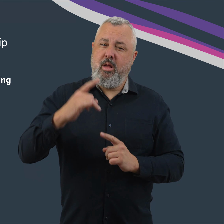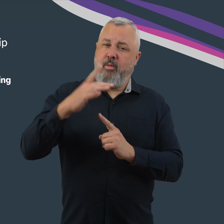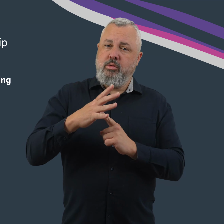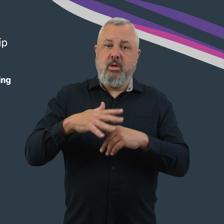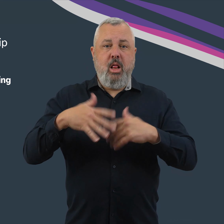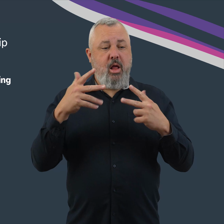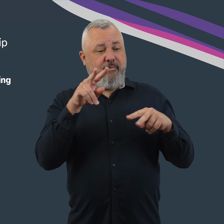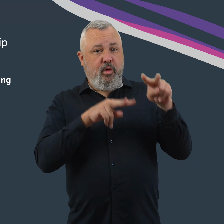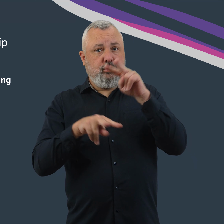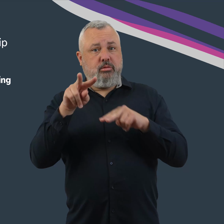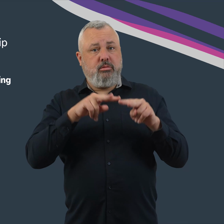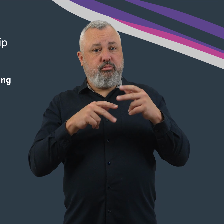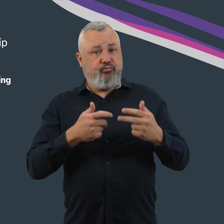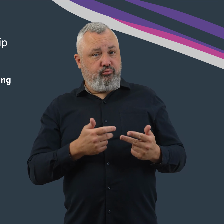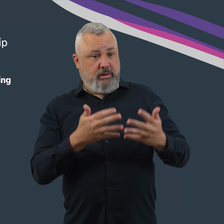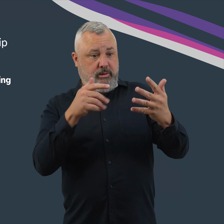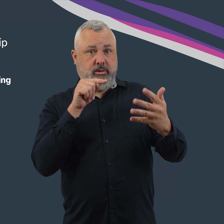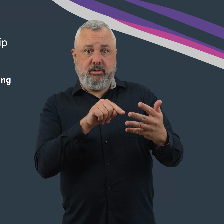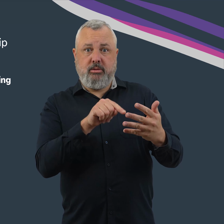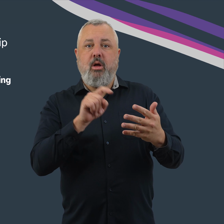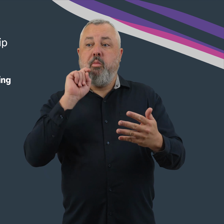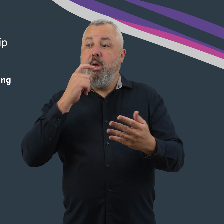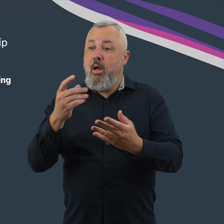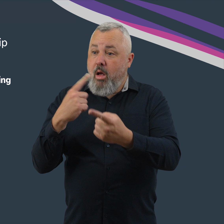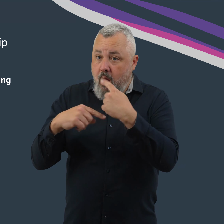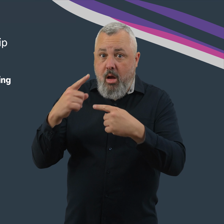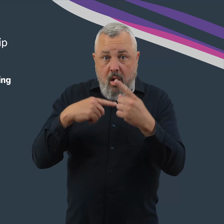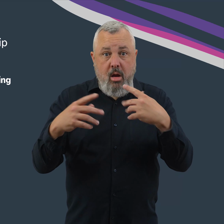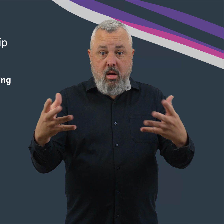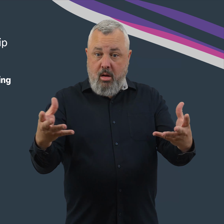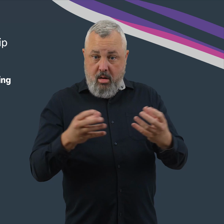Evaluation findings will not be reported in ways that could